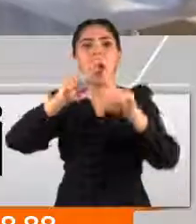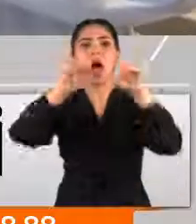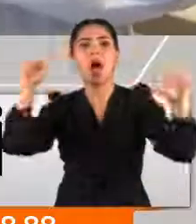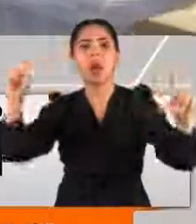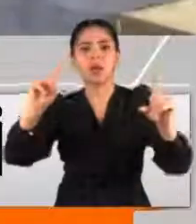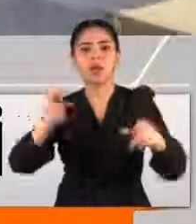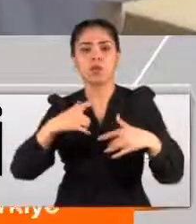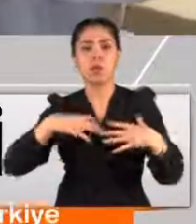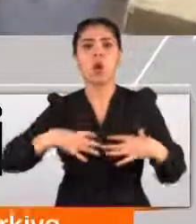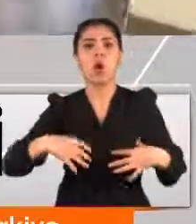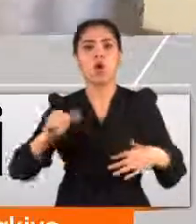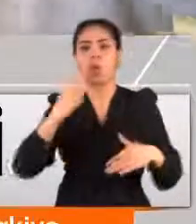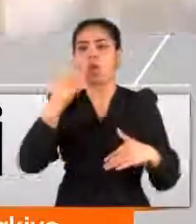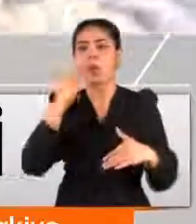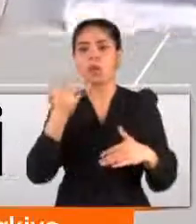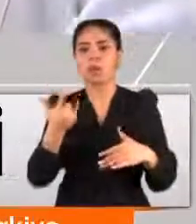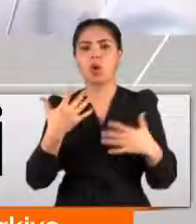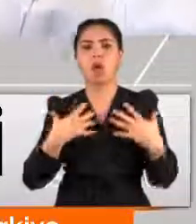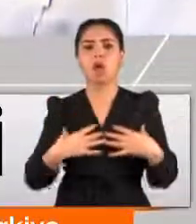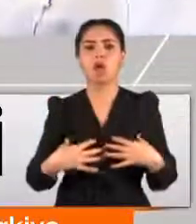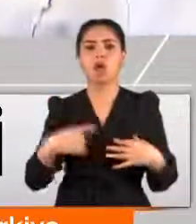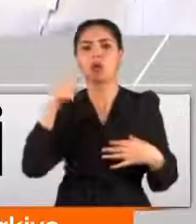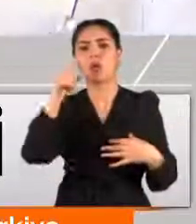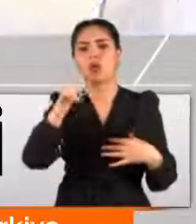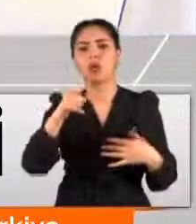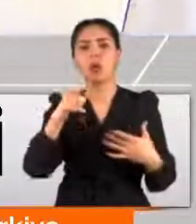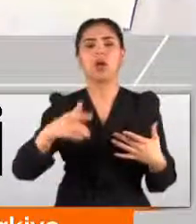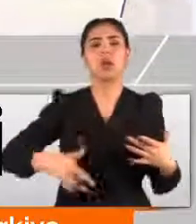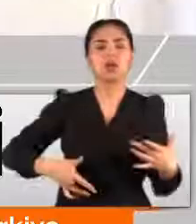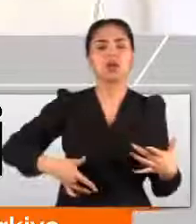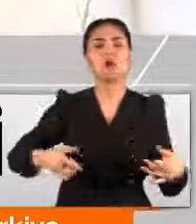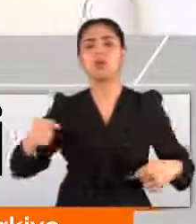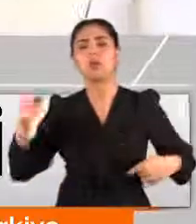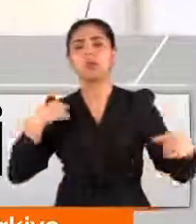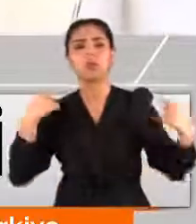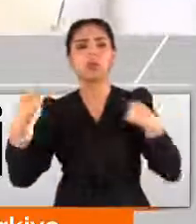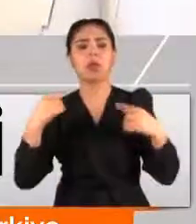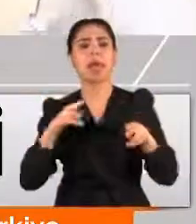is not important. lung cancer this treatment liver cancer cholangio cancer is that treatment This period